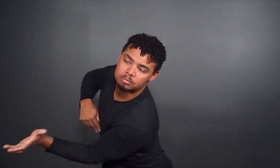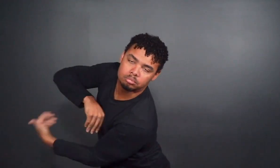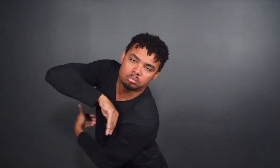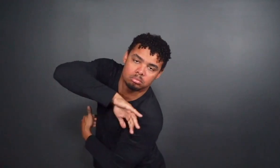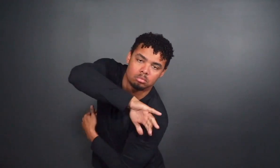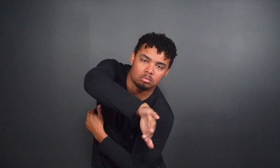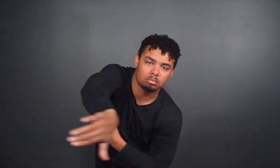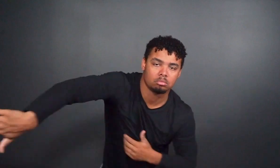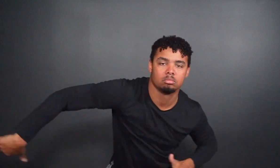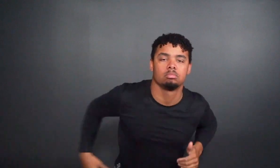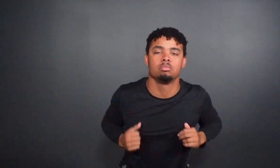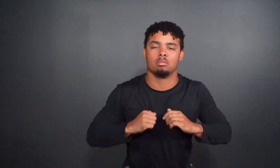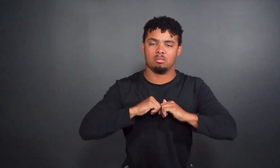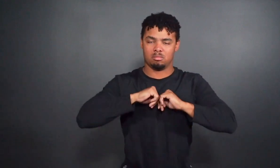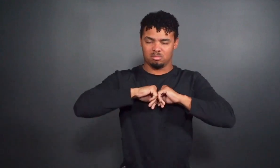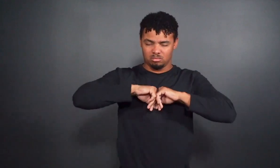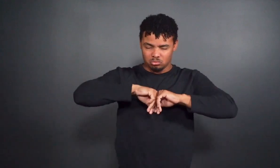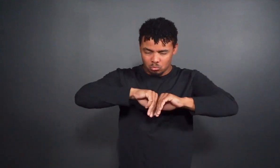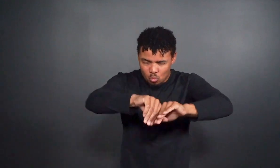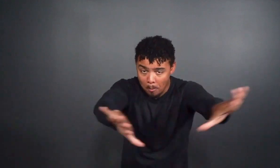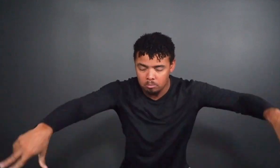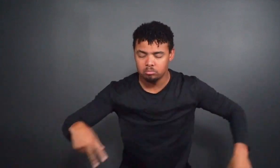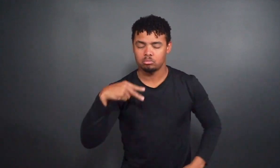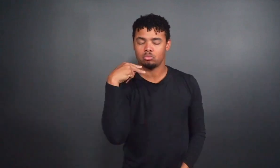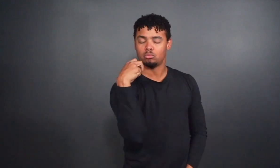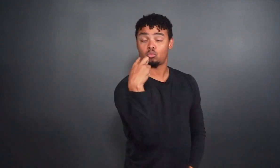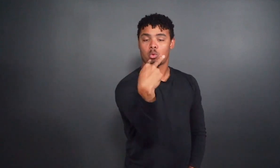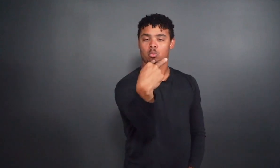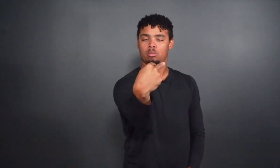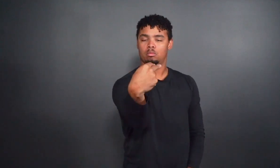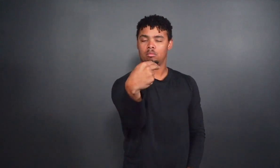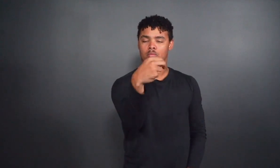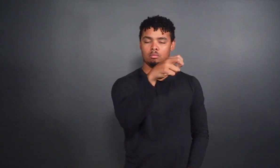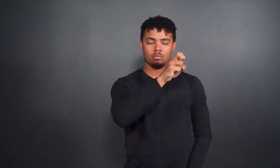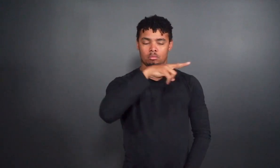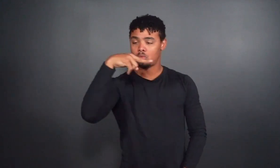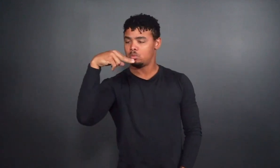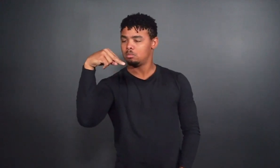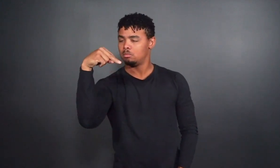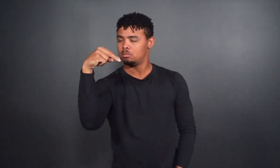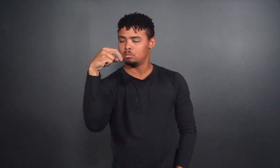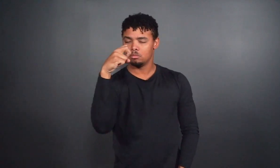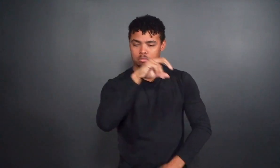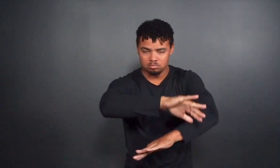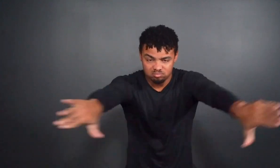Swimming. SUBJECT continuing to swim. CUT TO SIDE VIEW.